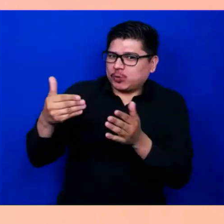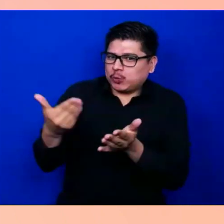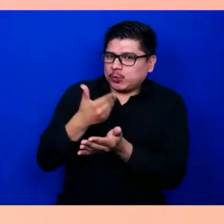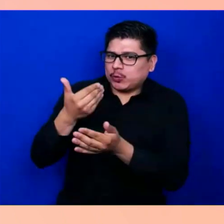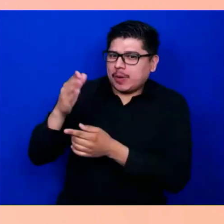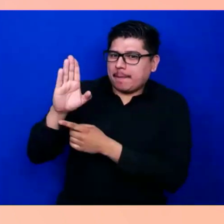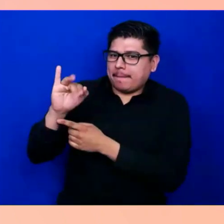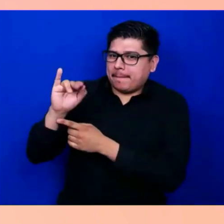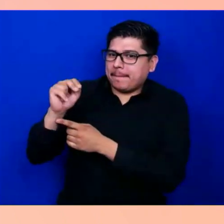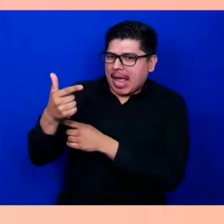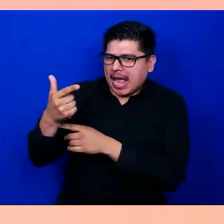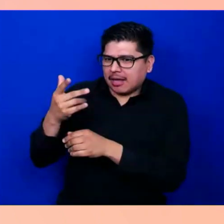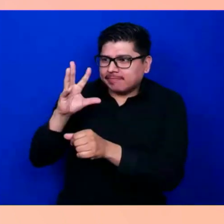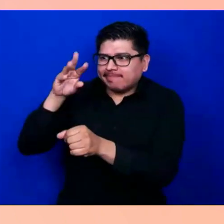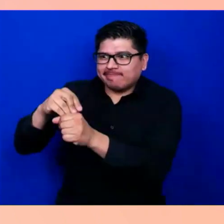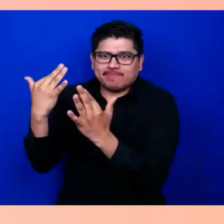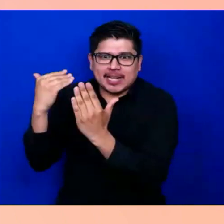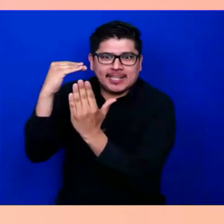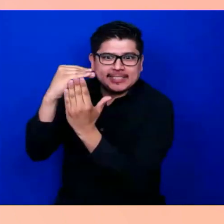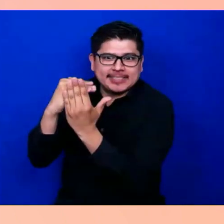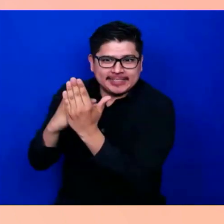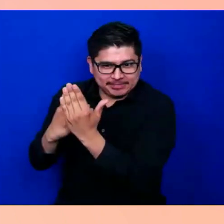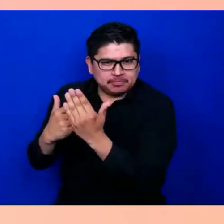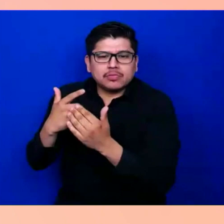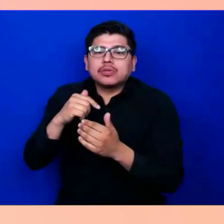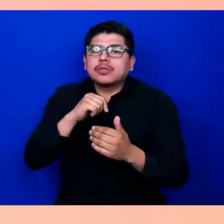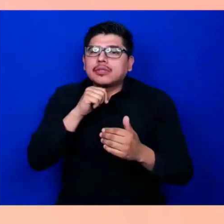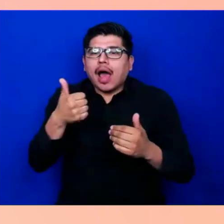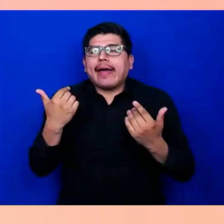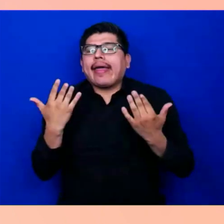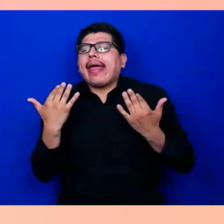Don't hesitate at any time for those or anything else to